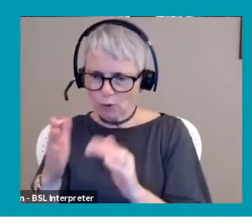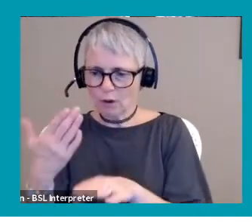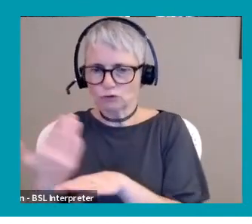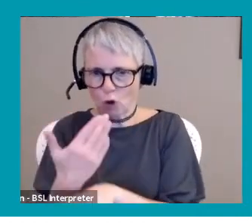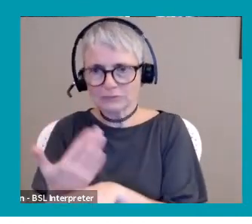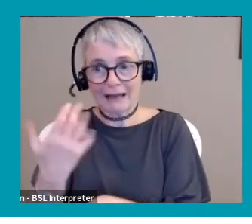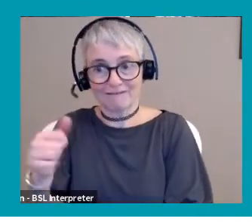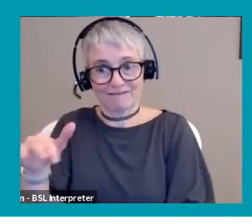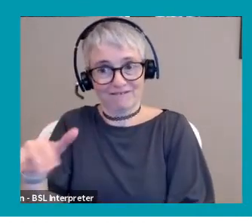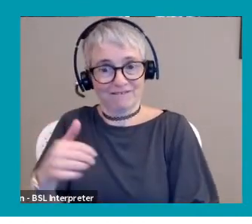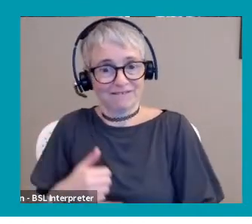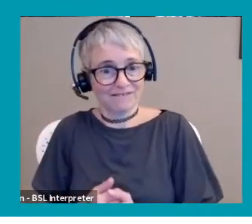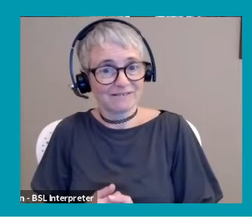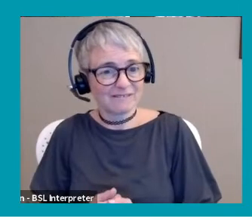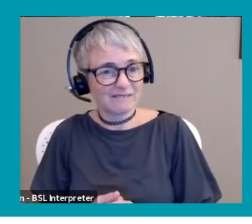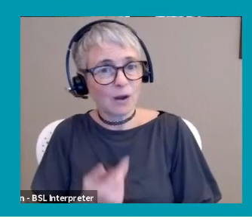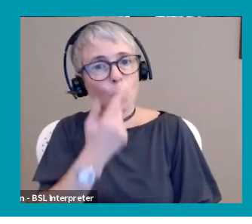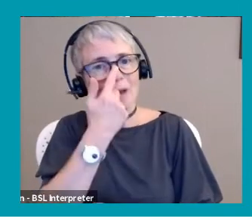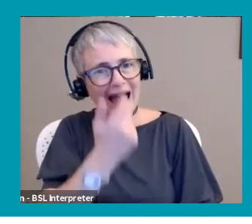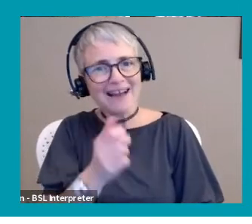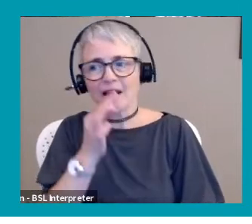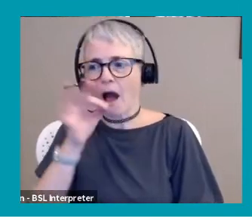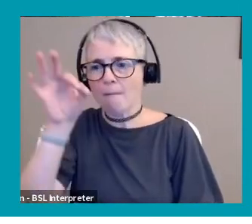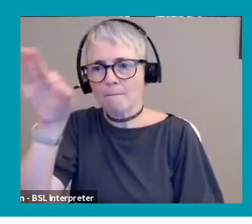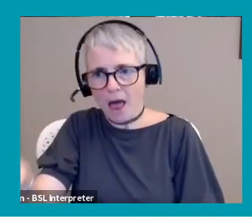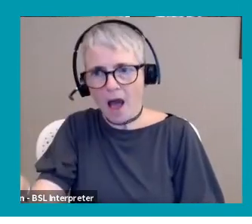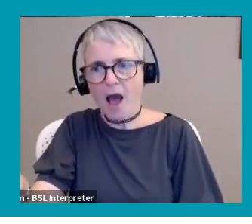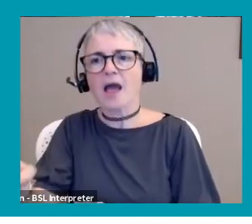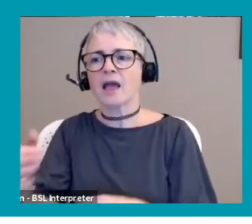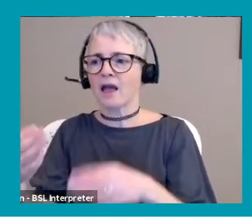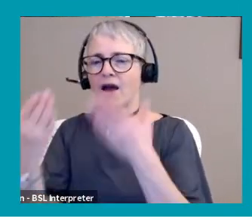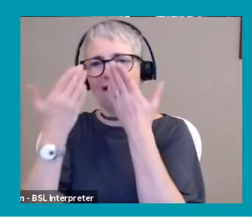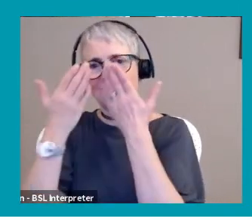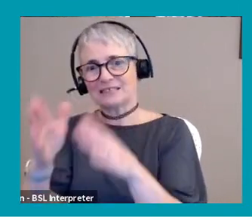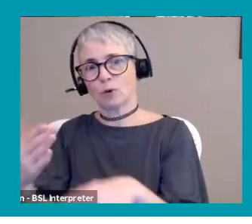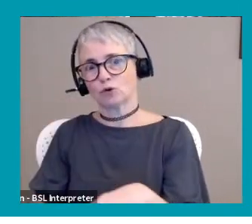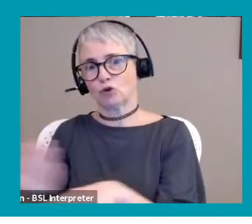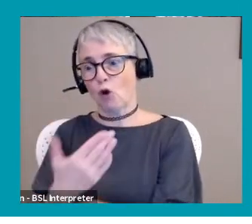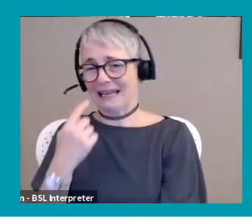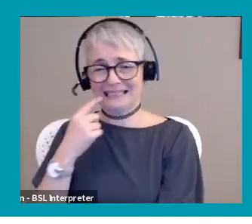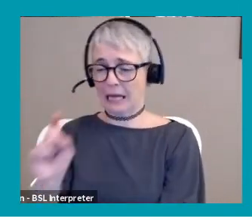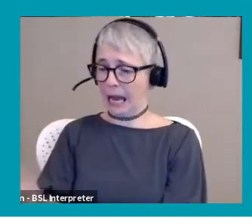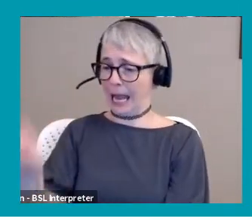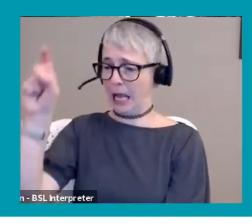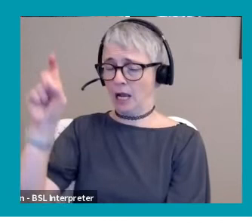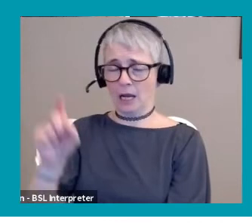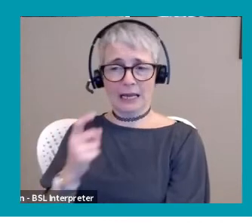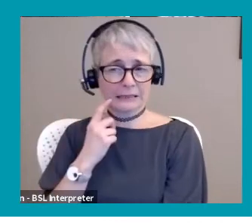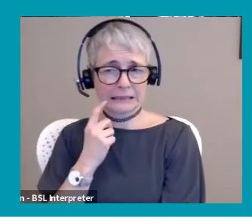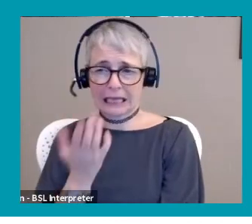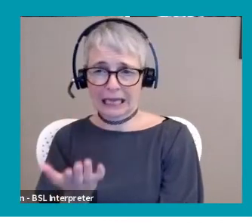So you can apply for Facebook jobs with a click of one button. It's that simple. This is the power of social media.